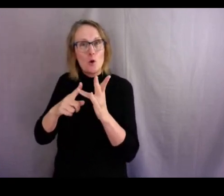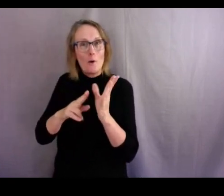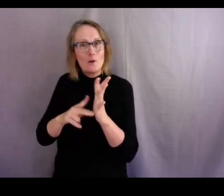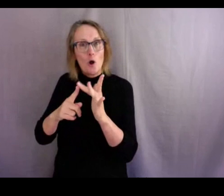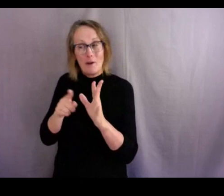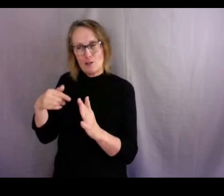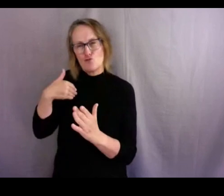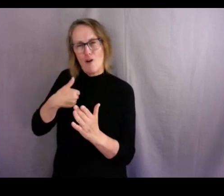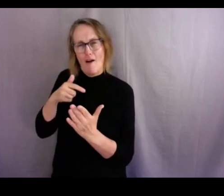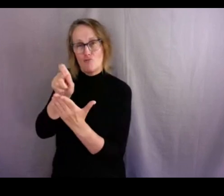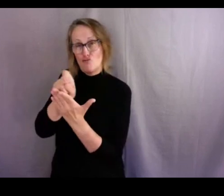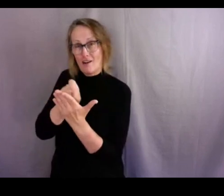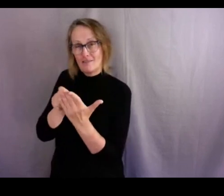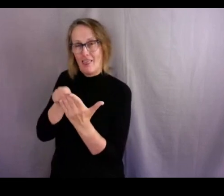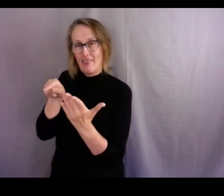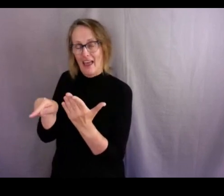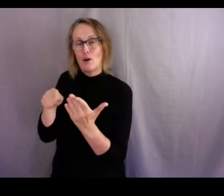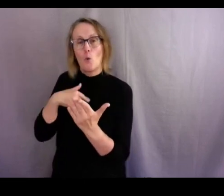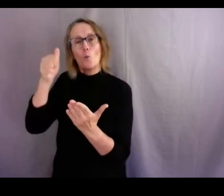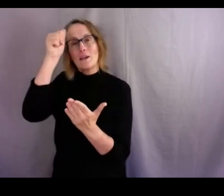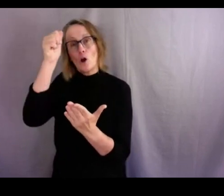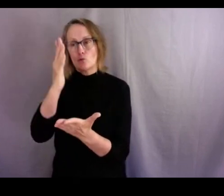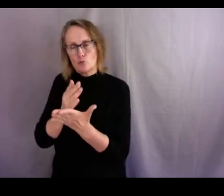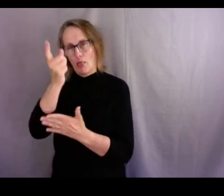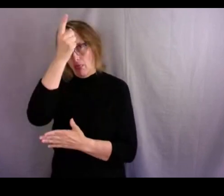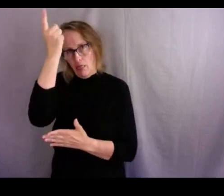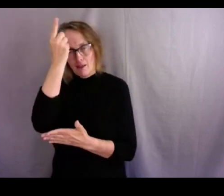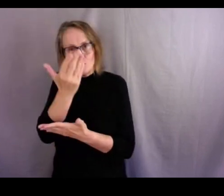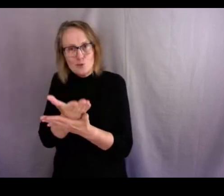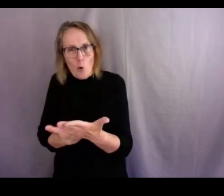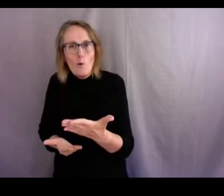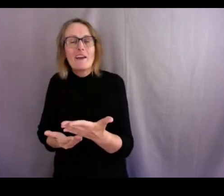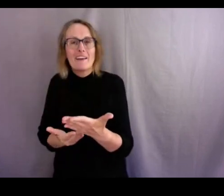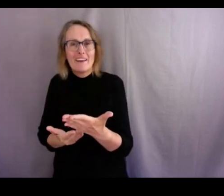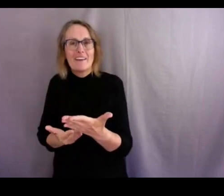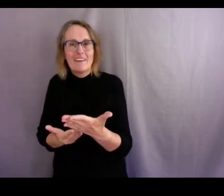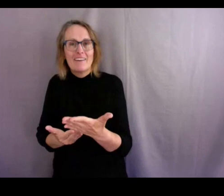We know that it's a concocted story. We know it's full of anecdotes and appropriations.